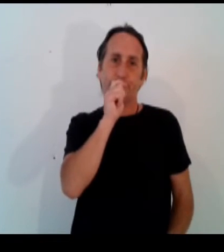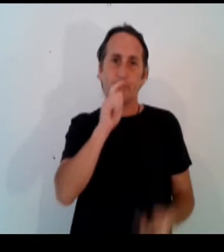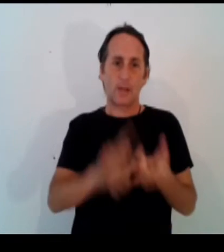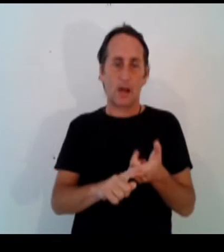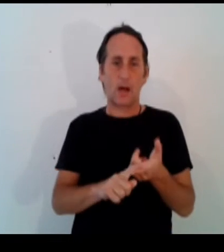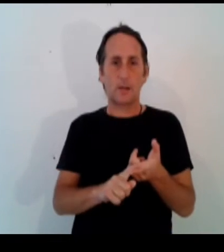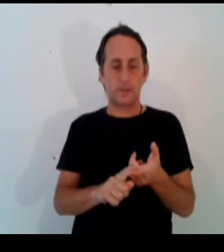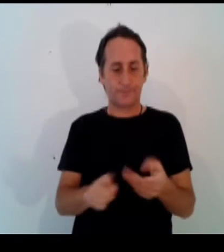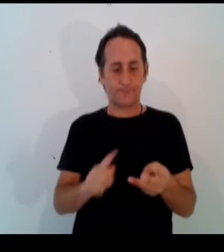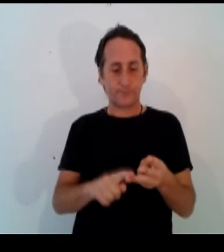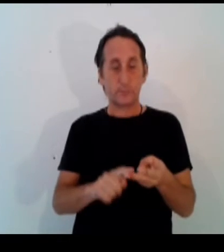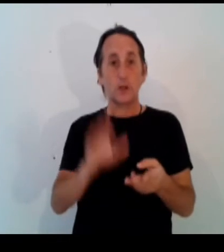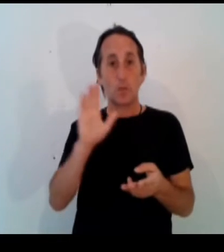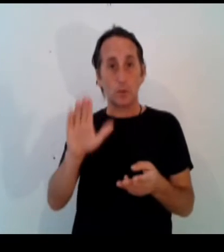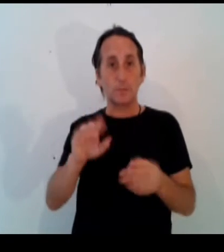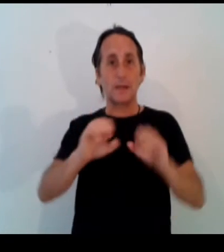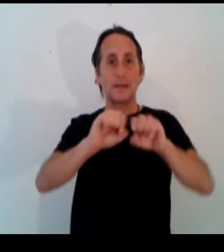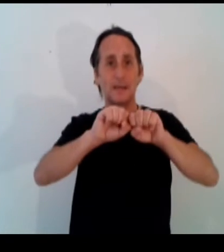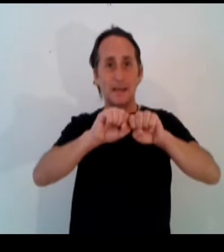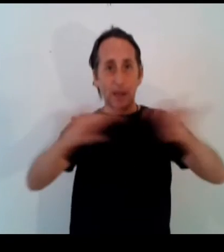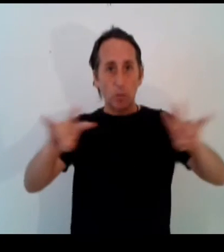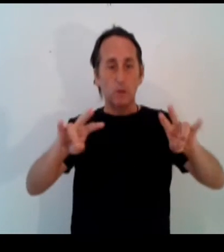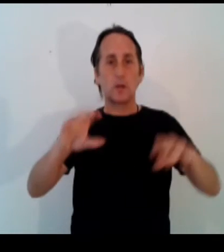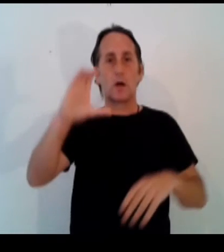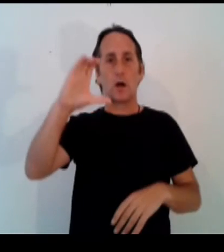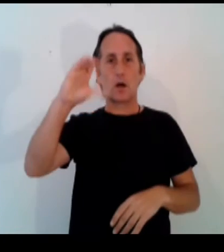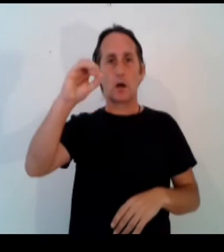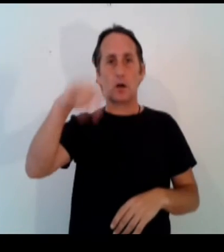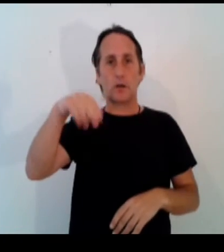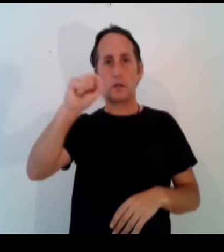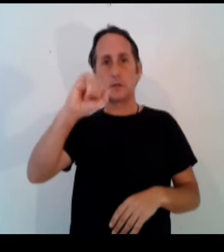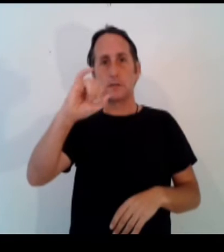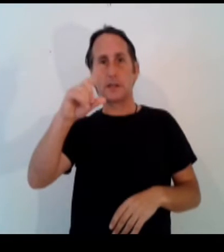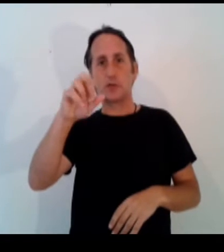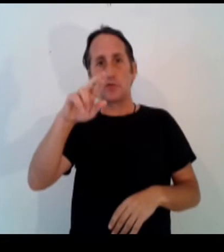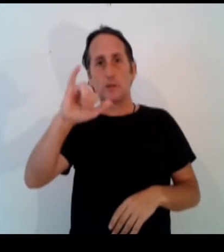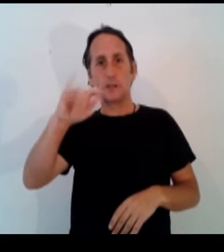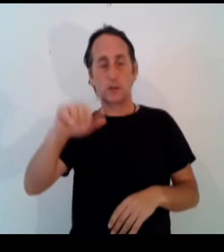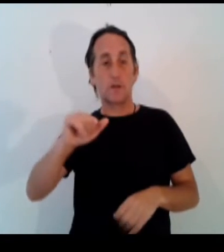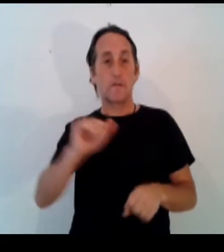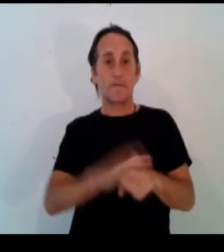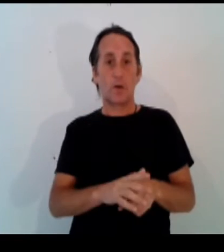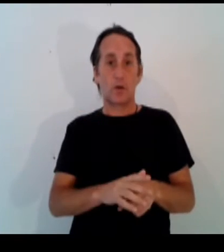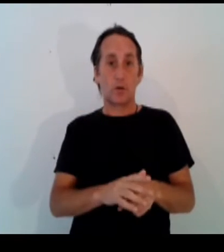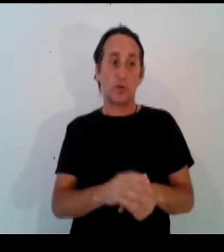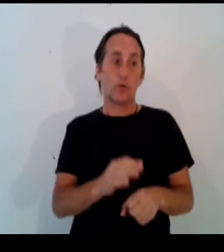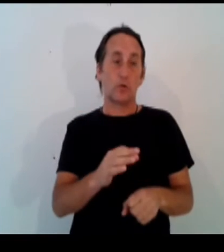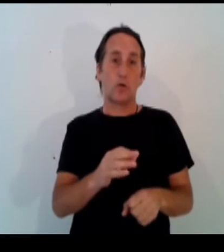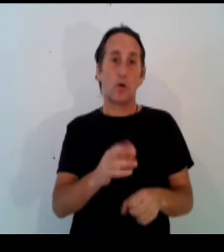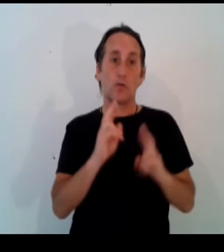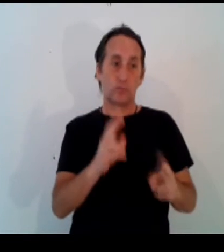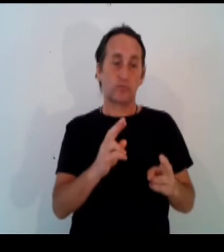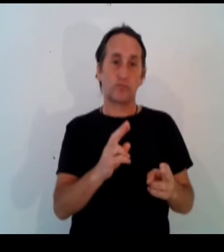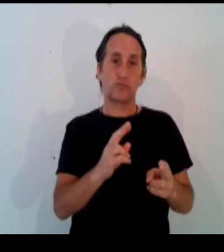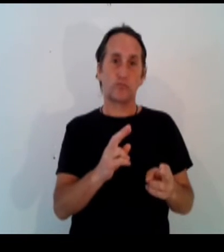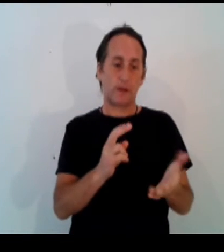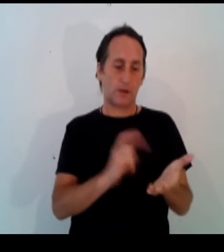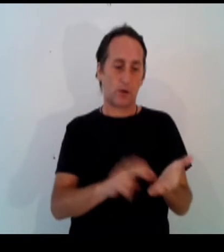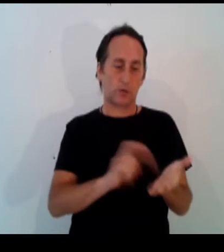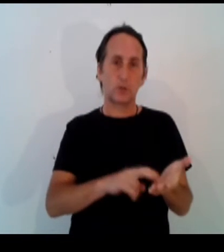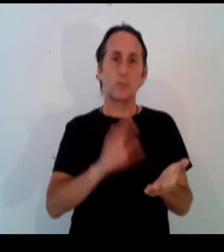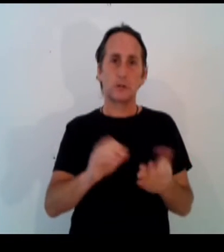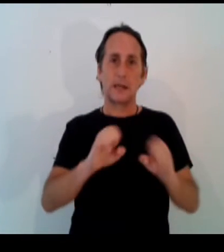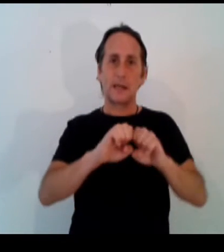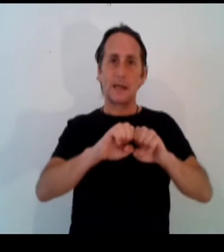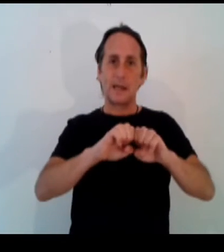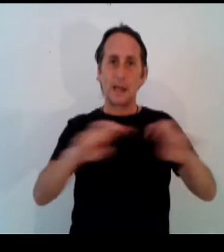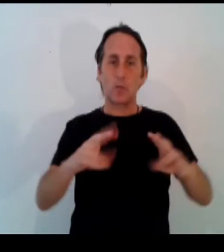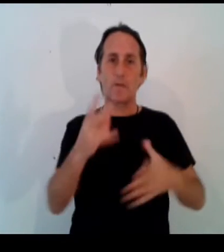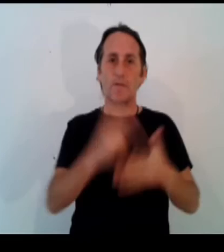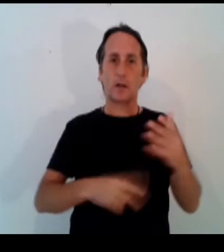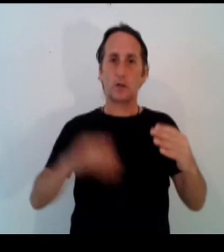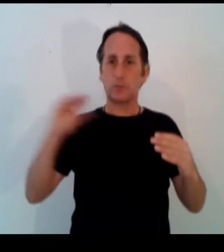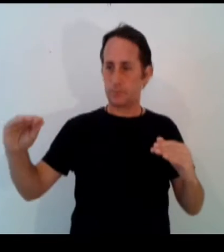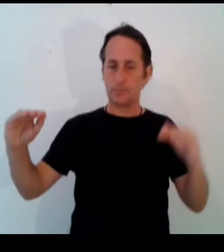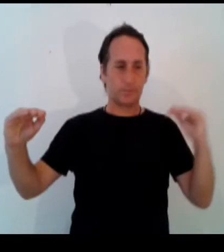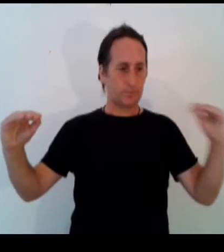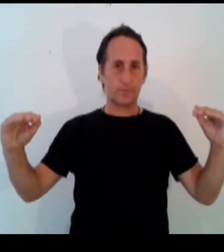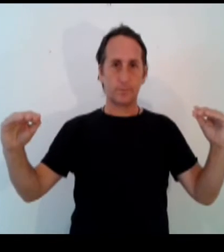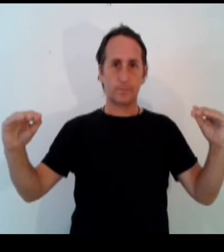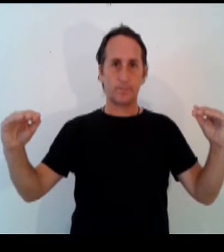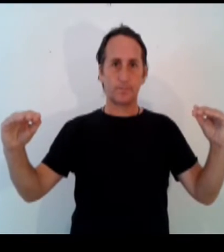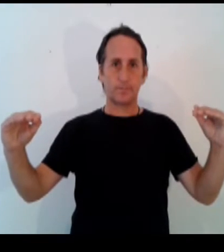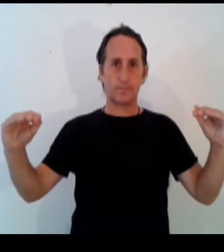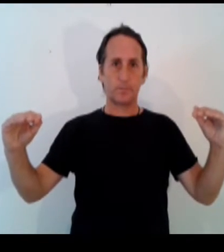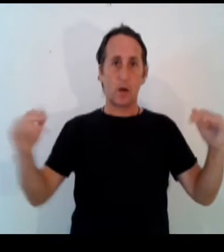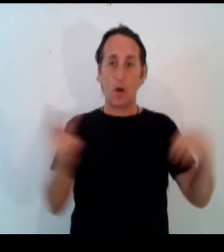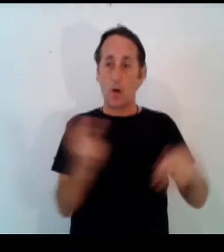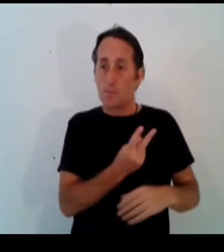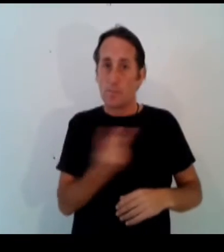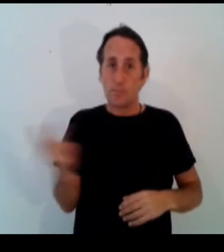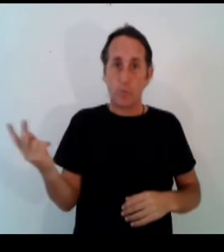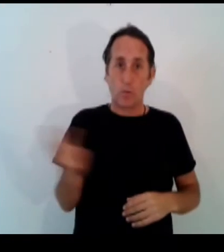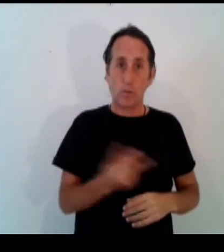And there must be equal consideration which means for a contract to be binding there must be something of equal value or similar value in the contract